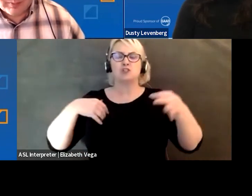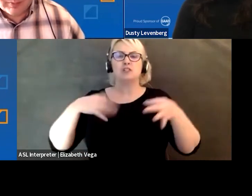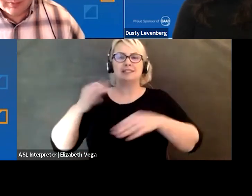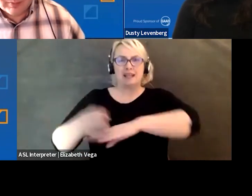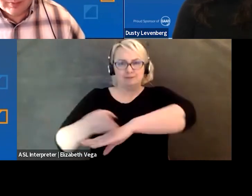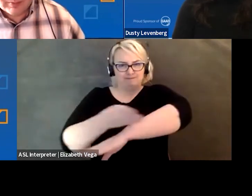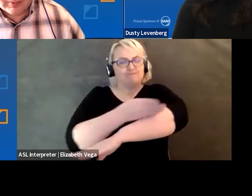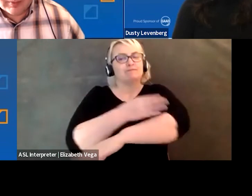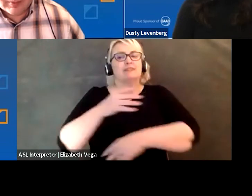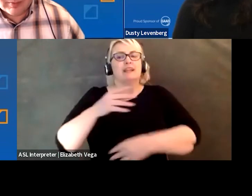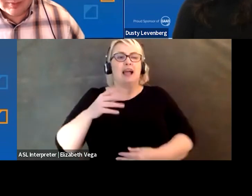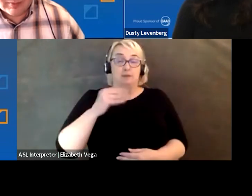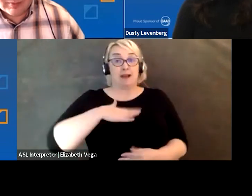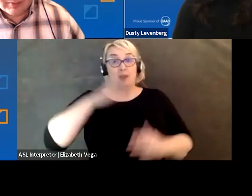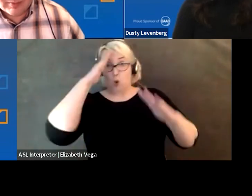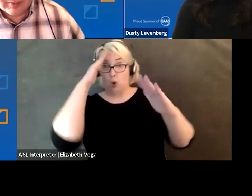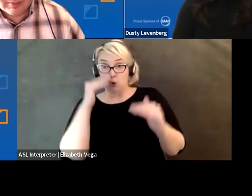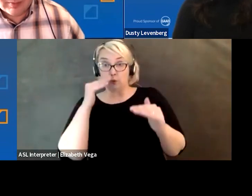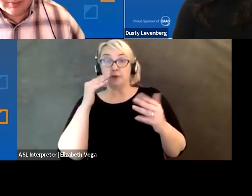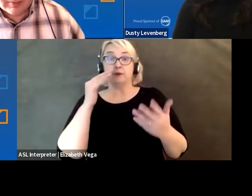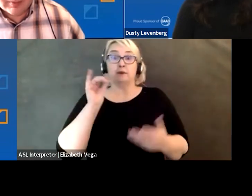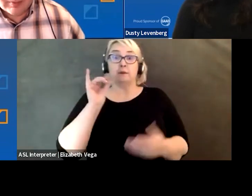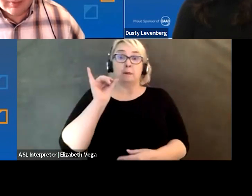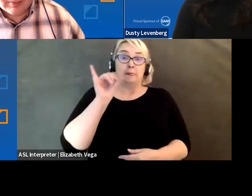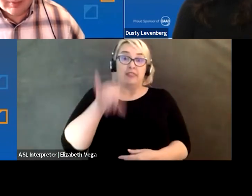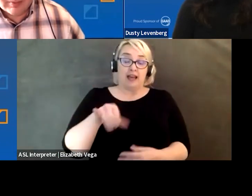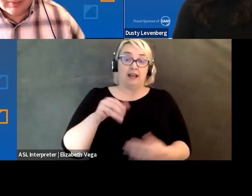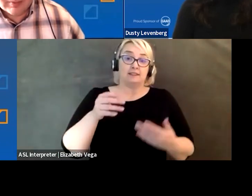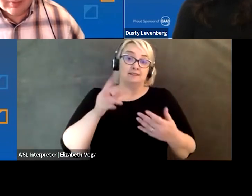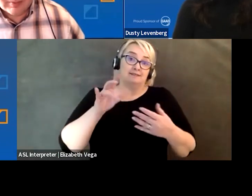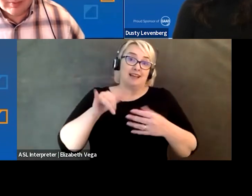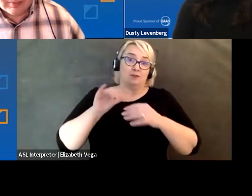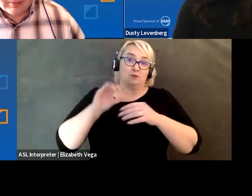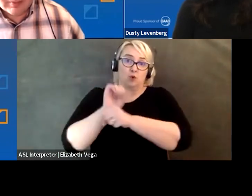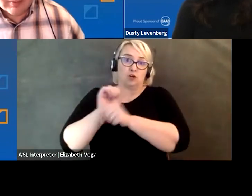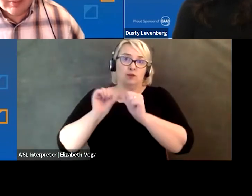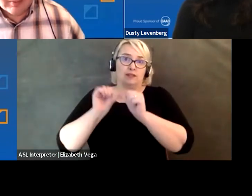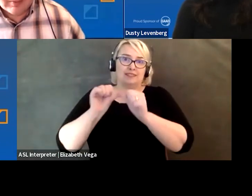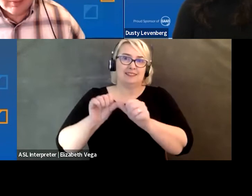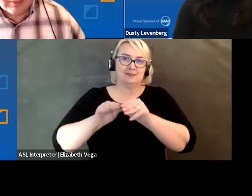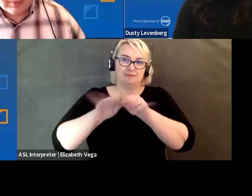It's my hope that that can keep spreading and maybe -- be able to take